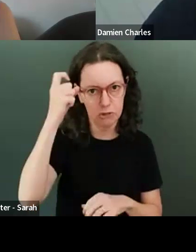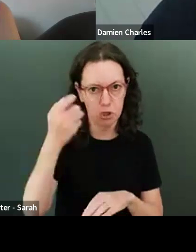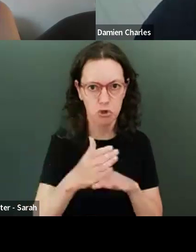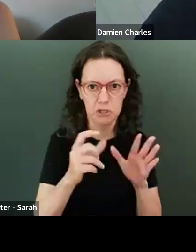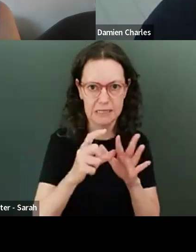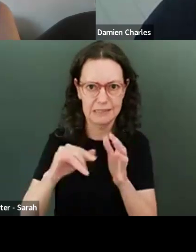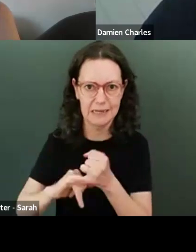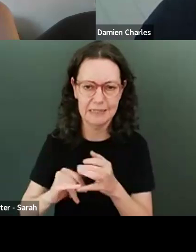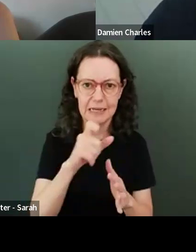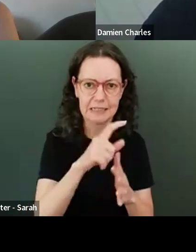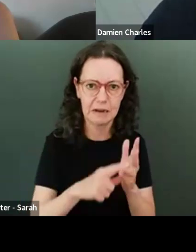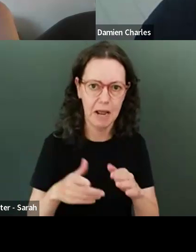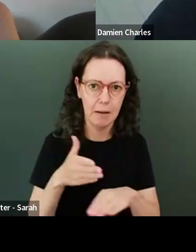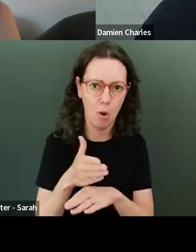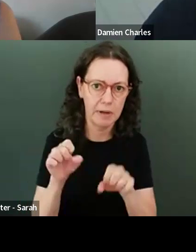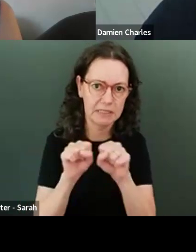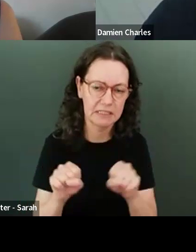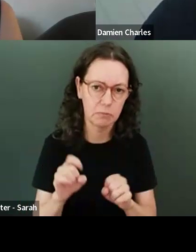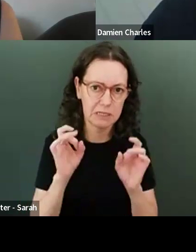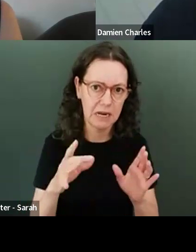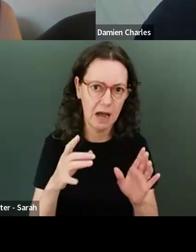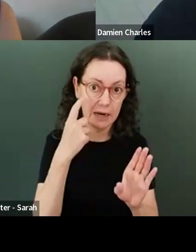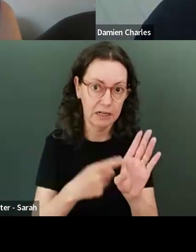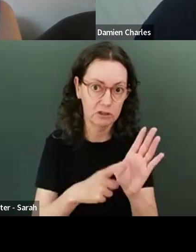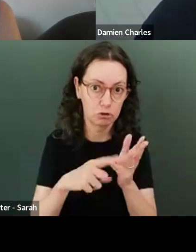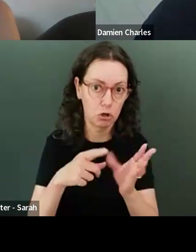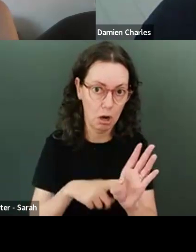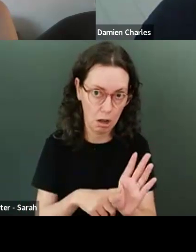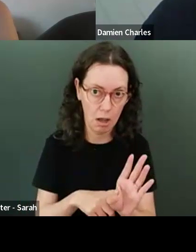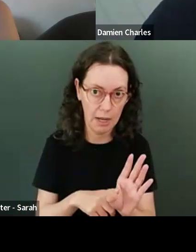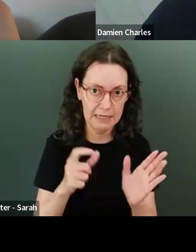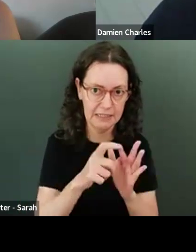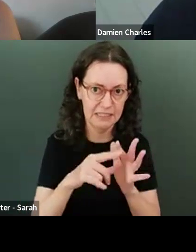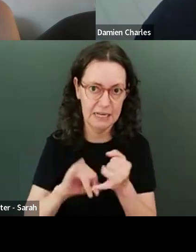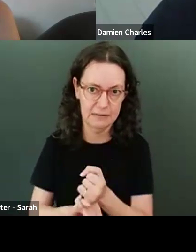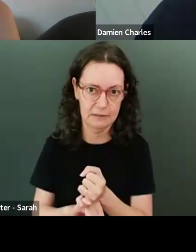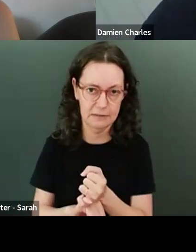system that will be starting in July.